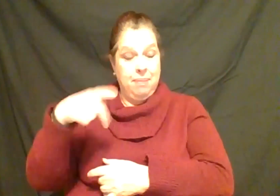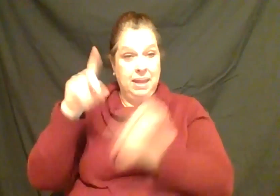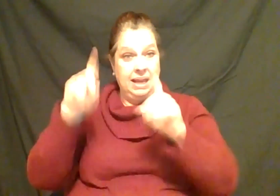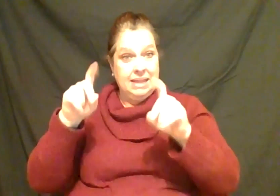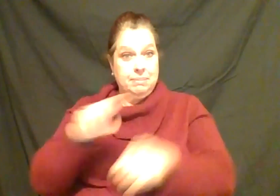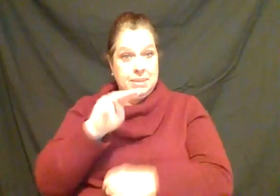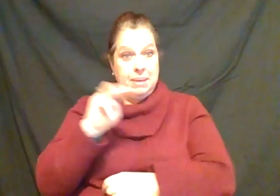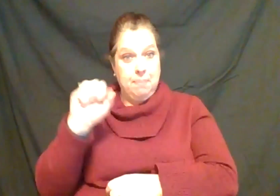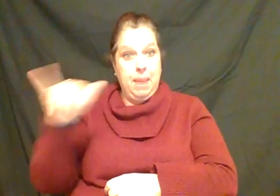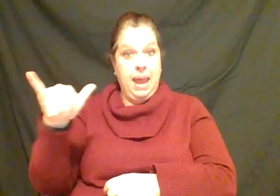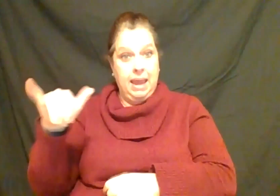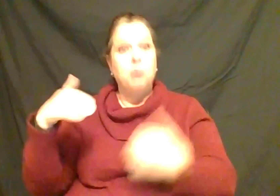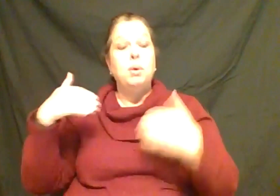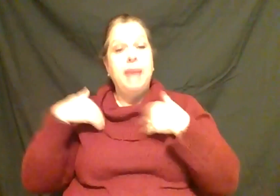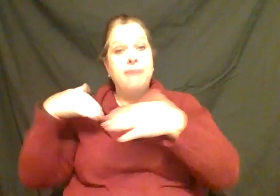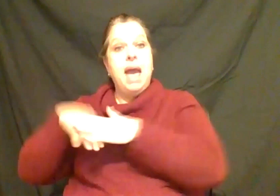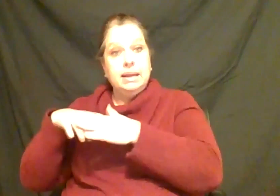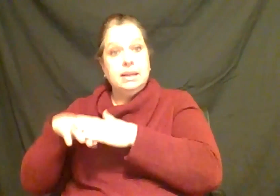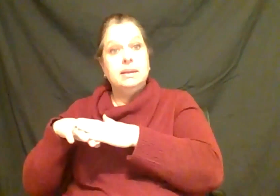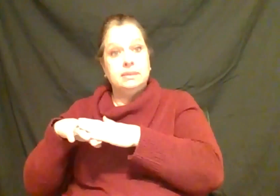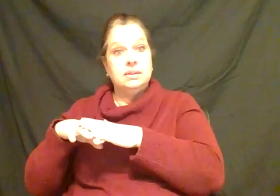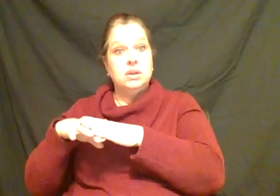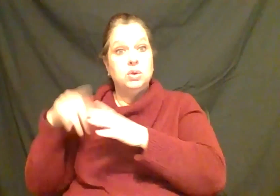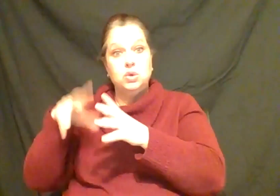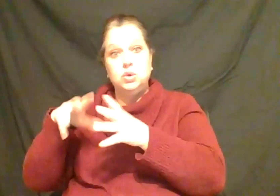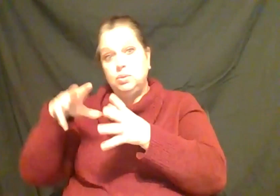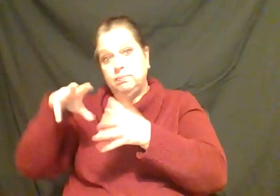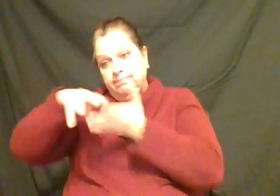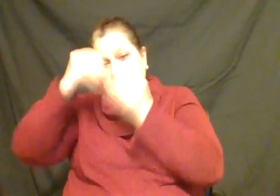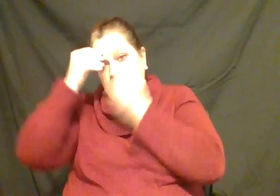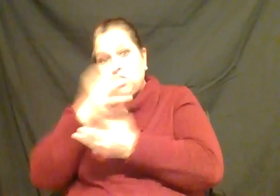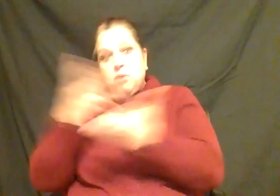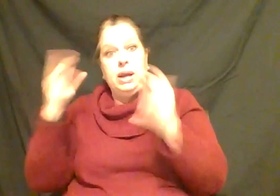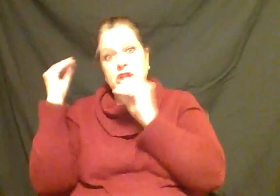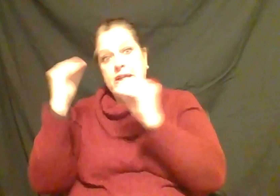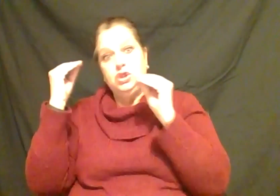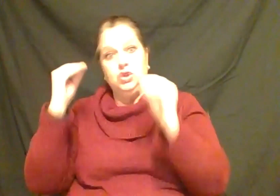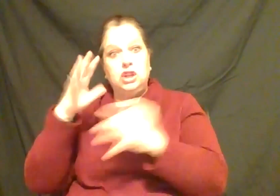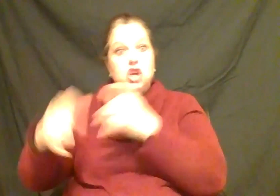had access throughout the entire year to that ap instruction and last year there were limitations